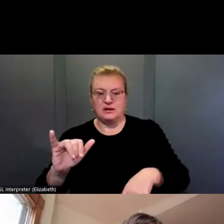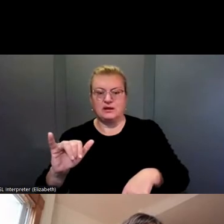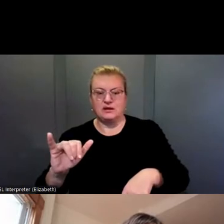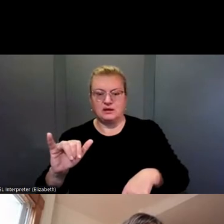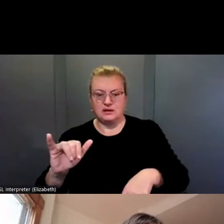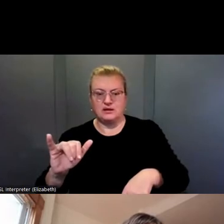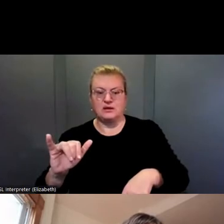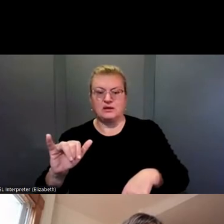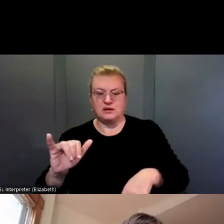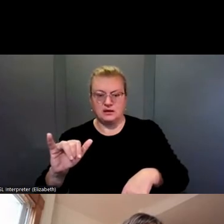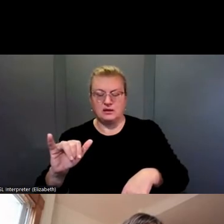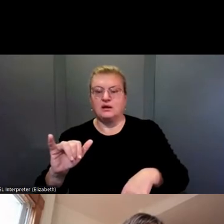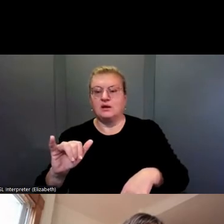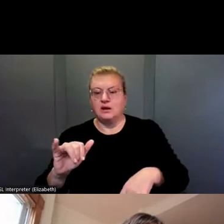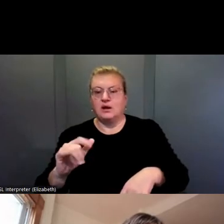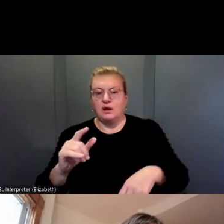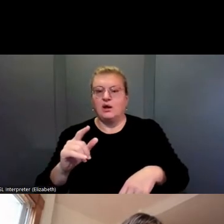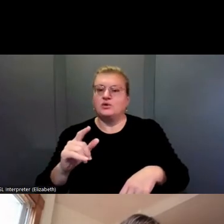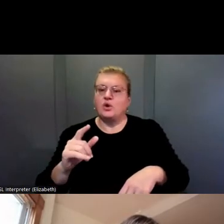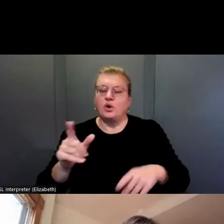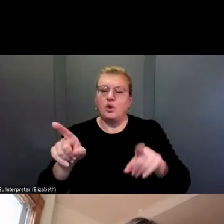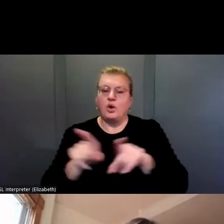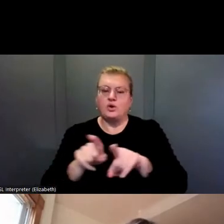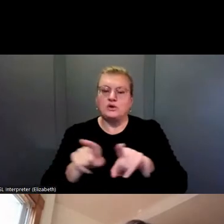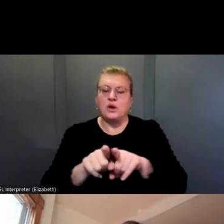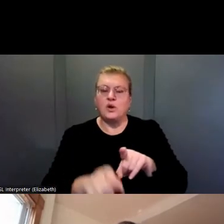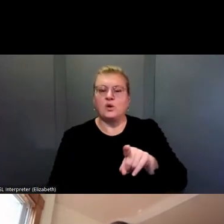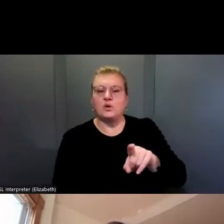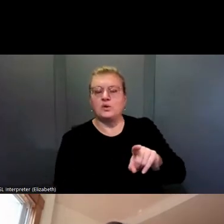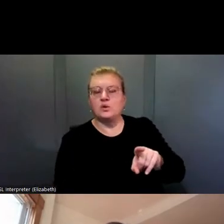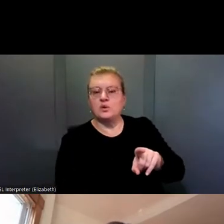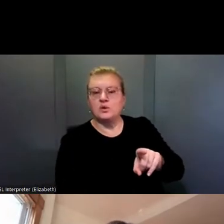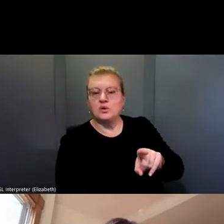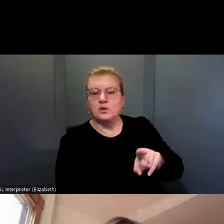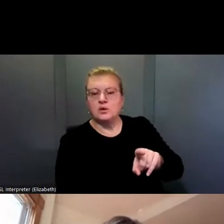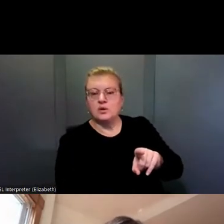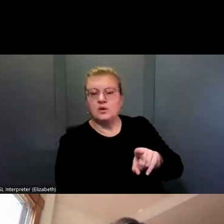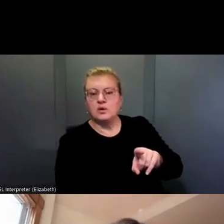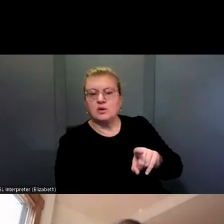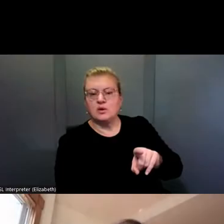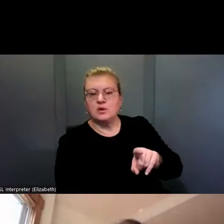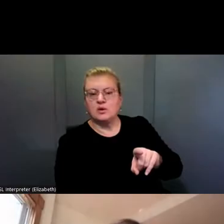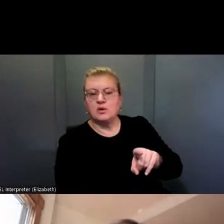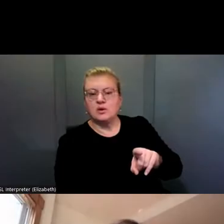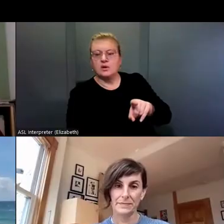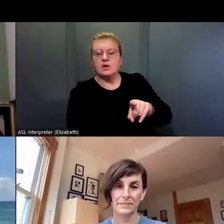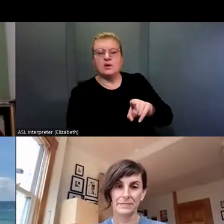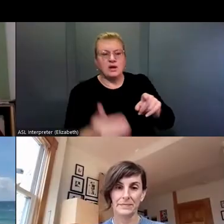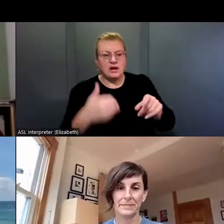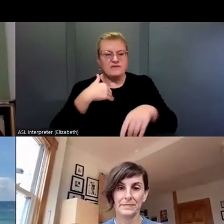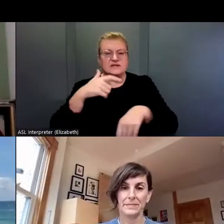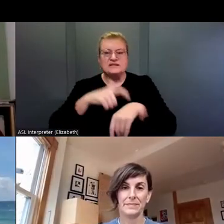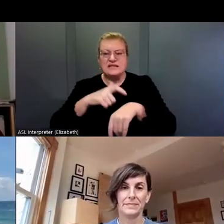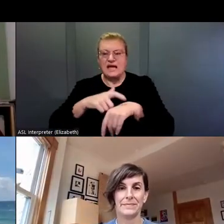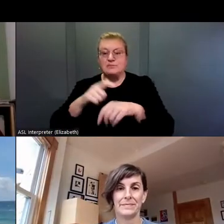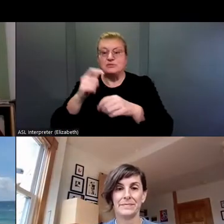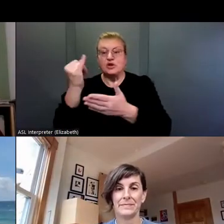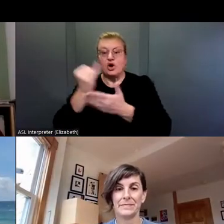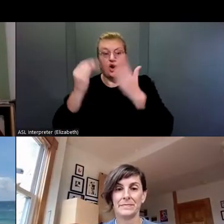And also, going to the Swap, there are times when artists perform as part of the Swap.